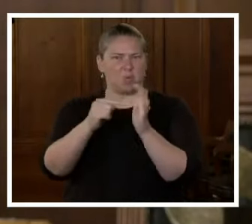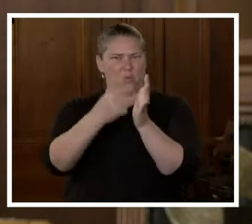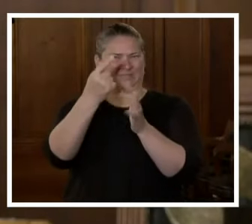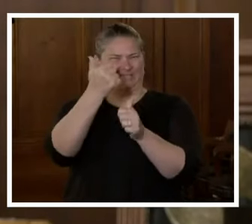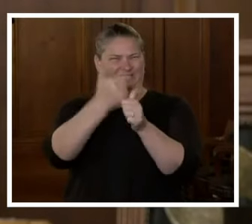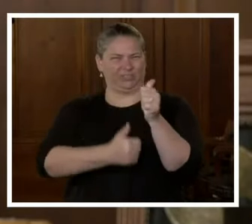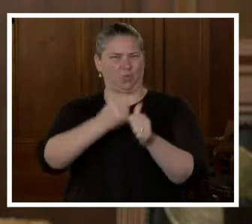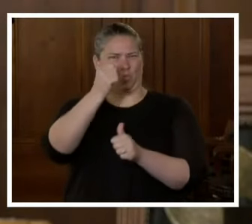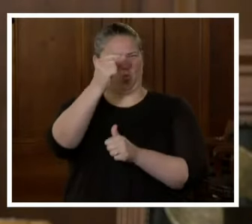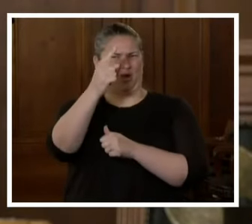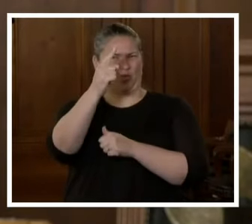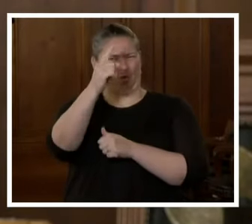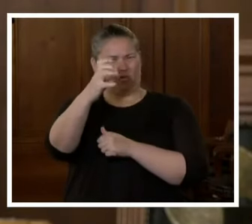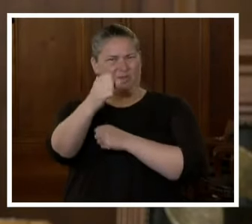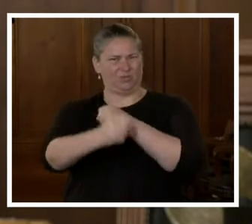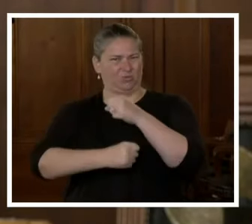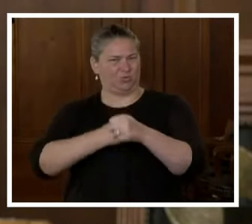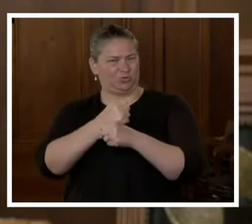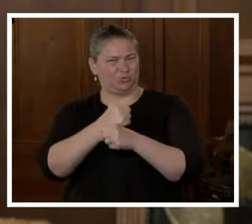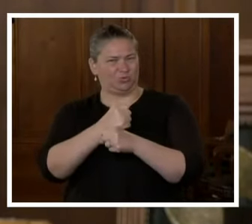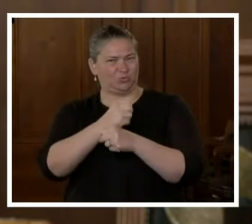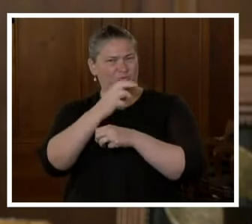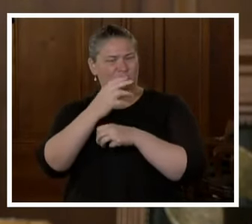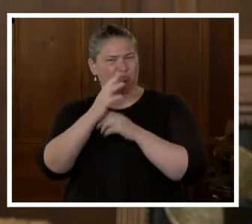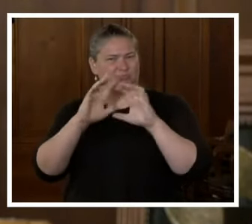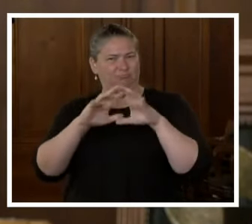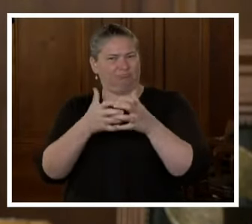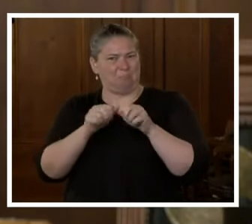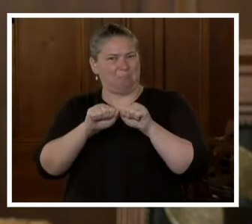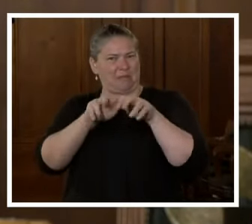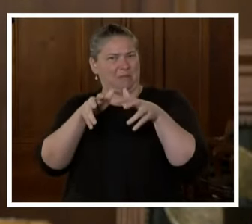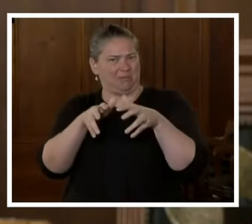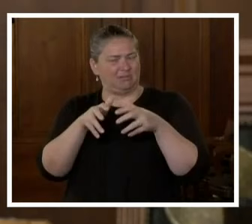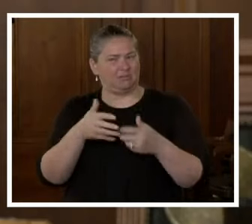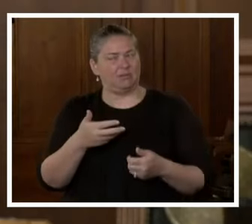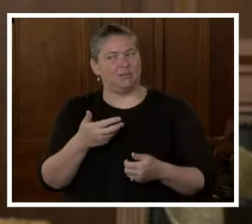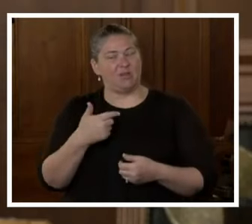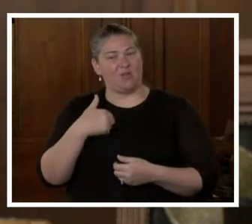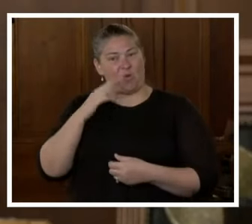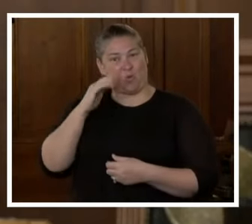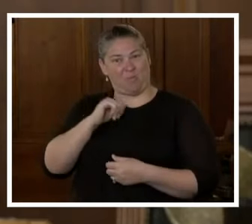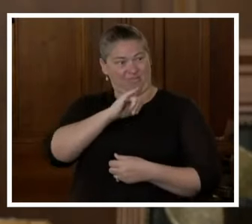THIS AFTERNOON.